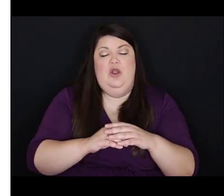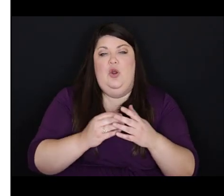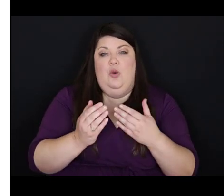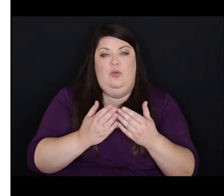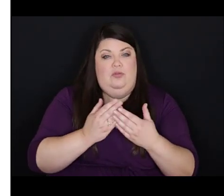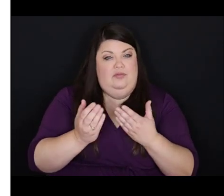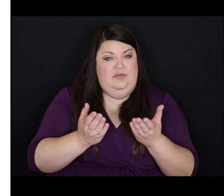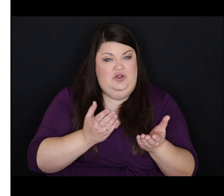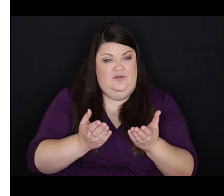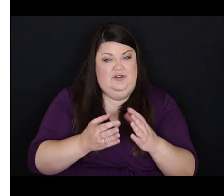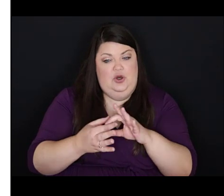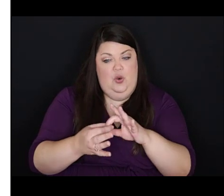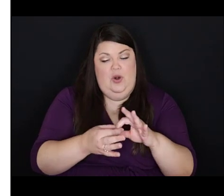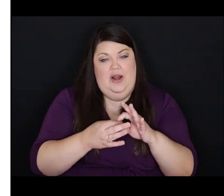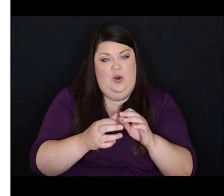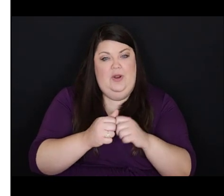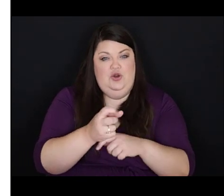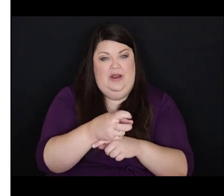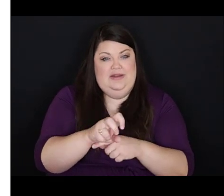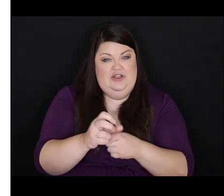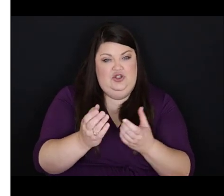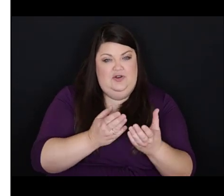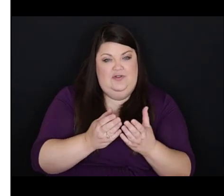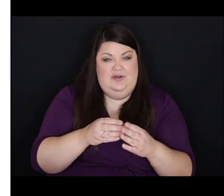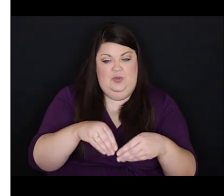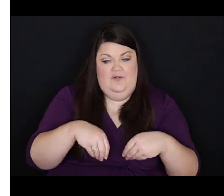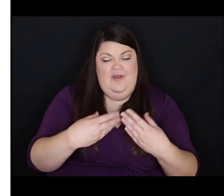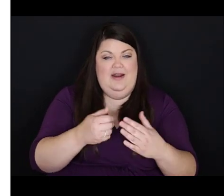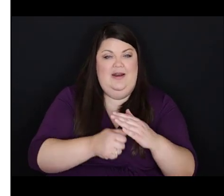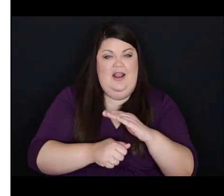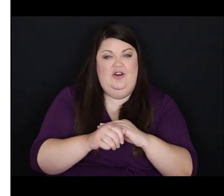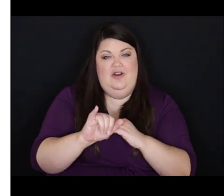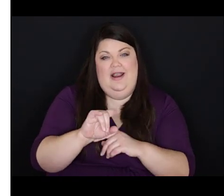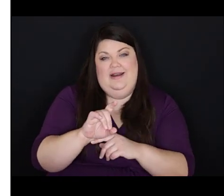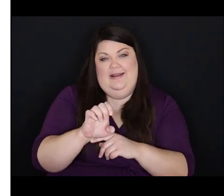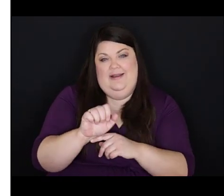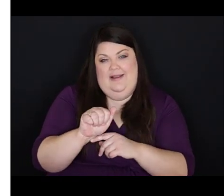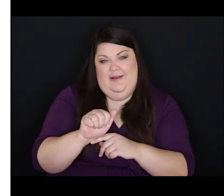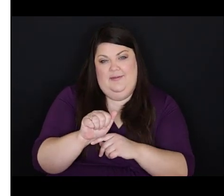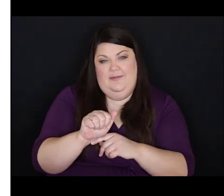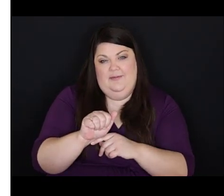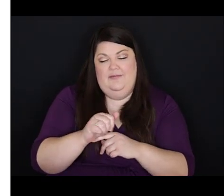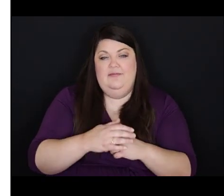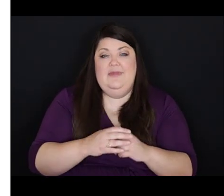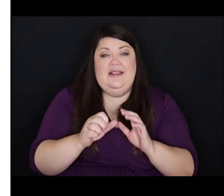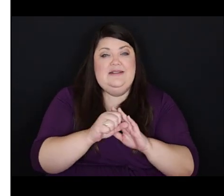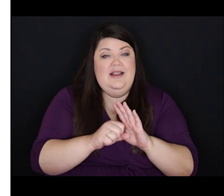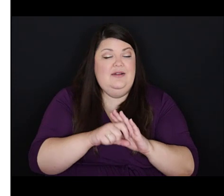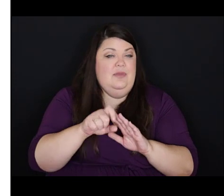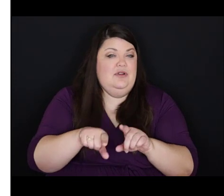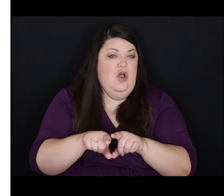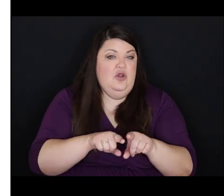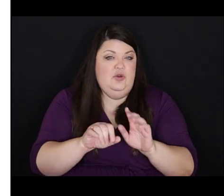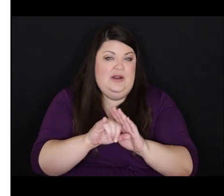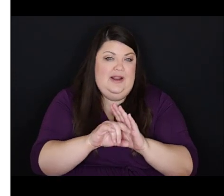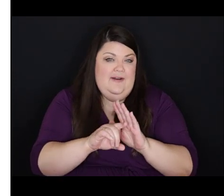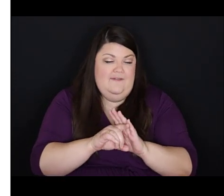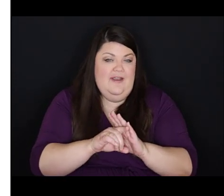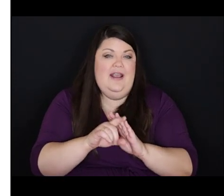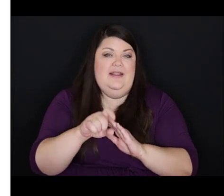transition services provided under IDEA. States must also Identify the need to